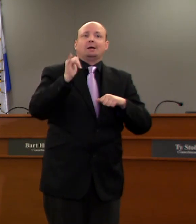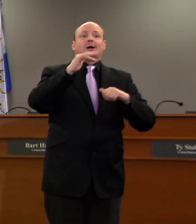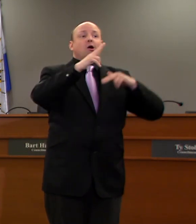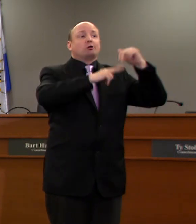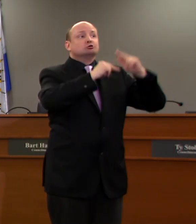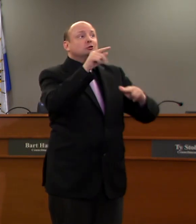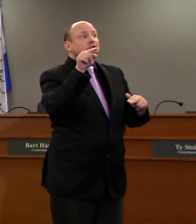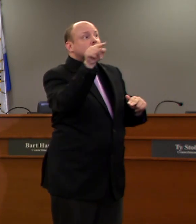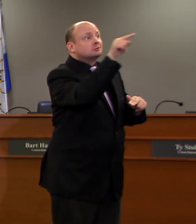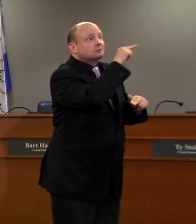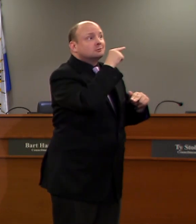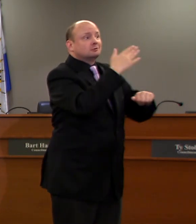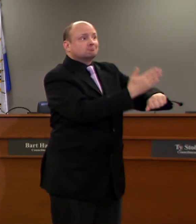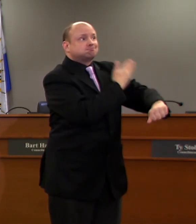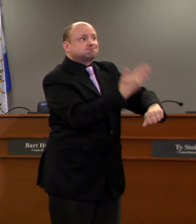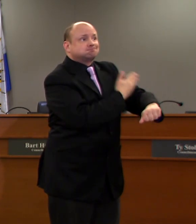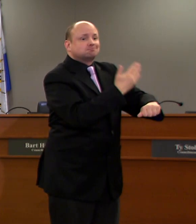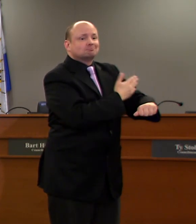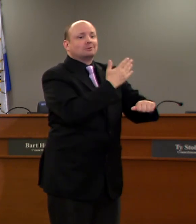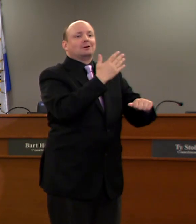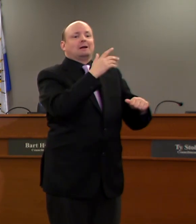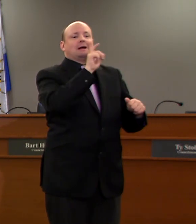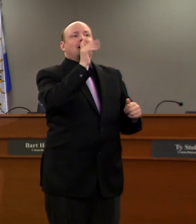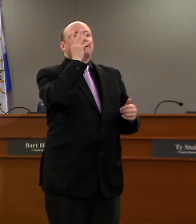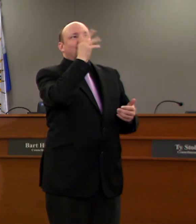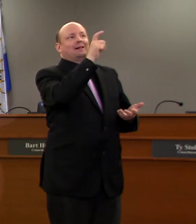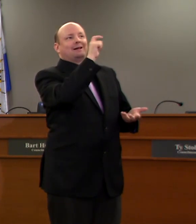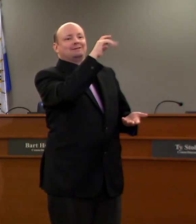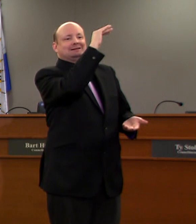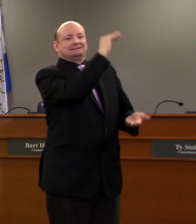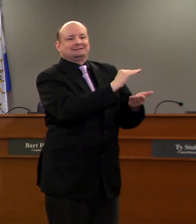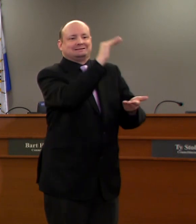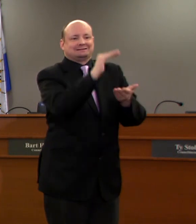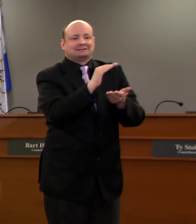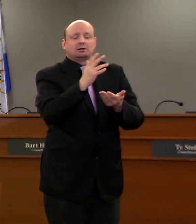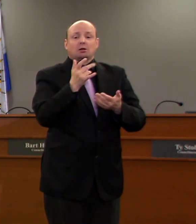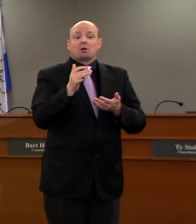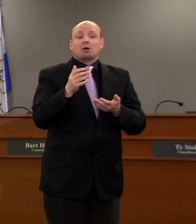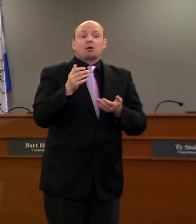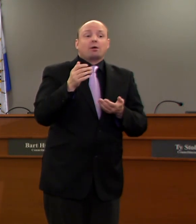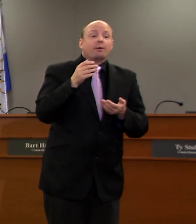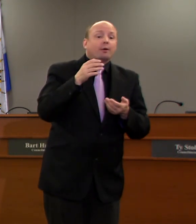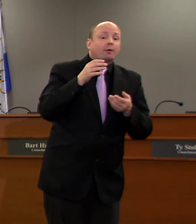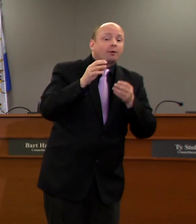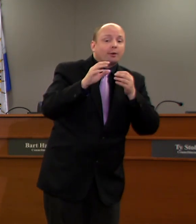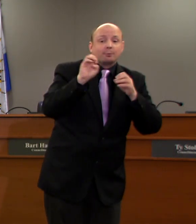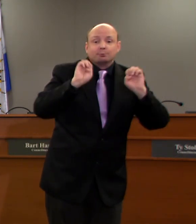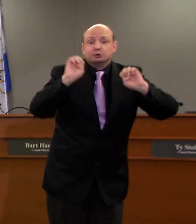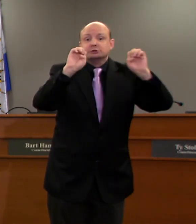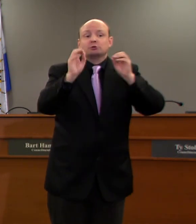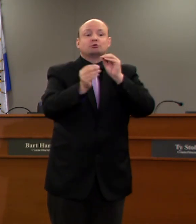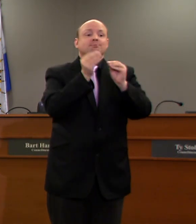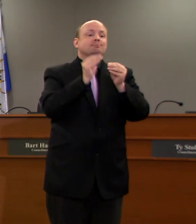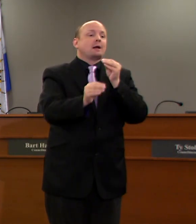housing, emergency repairs, or construction in support of essential functions.